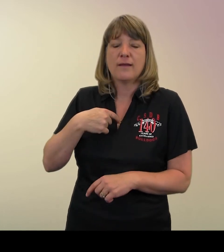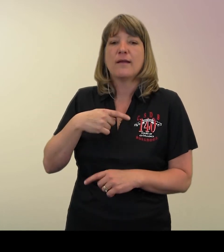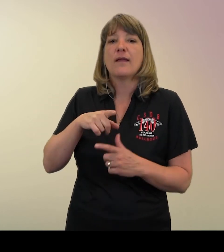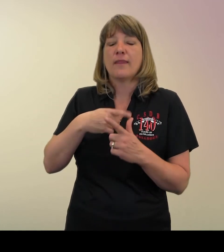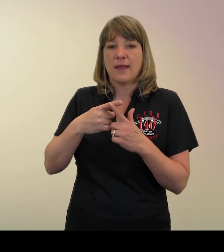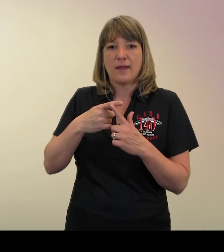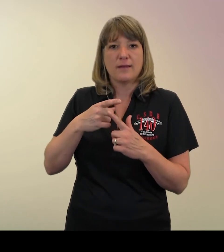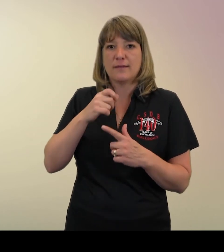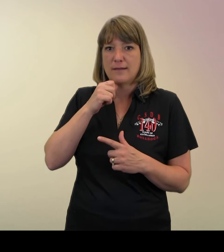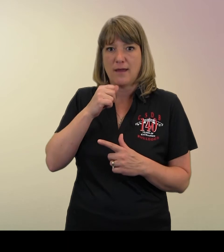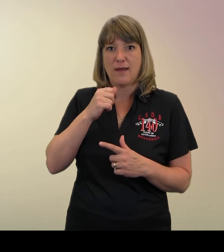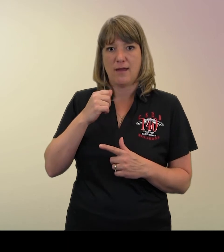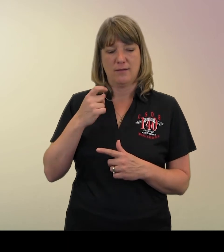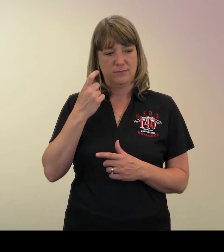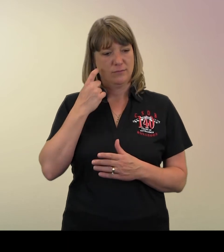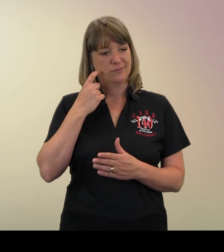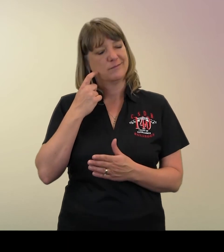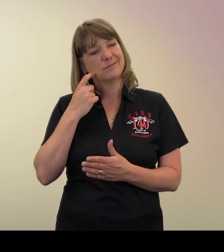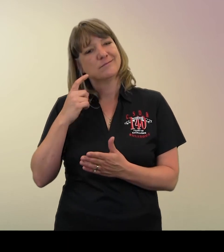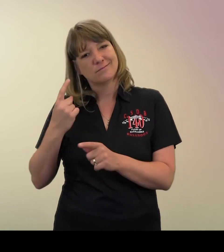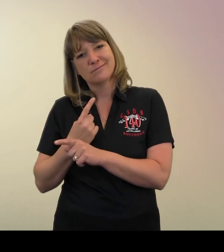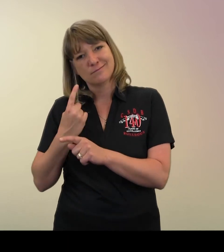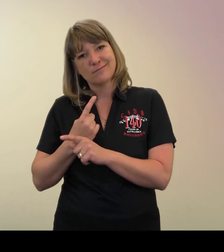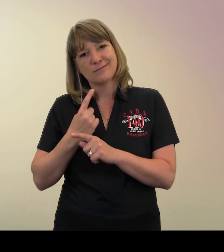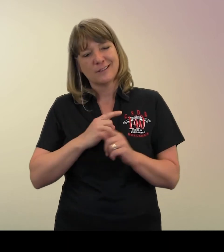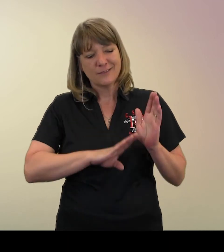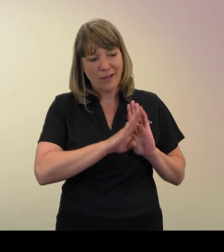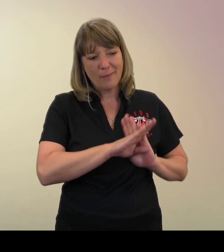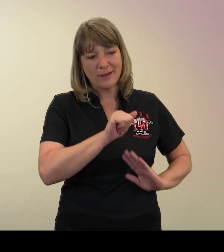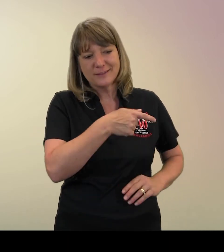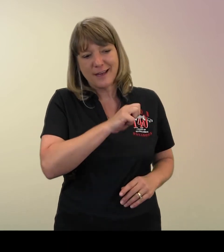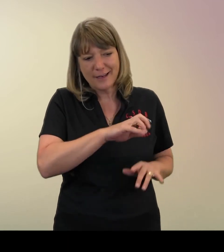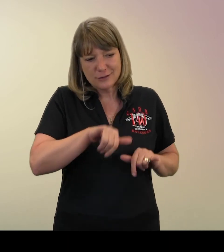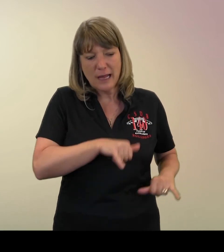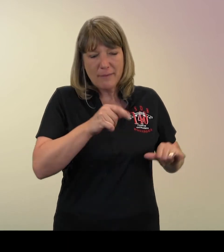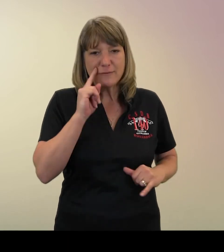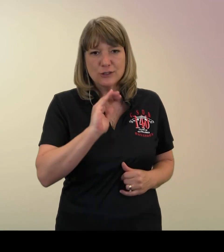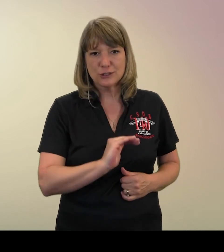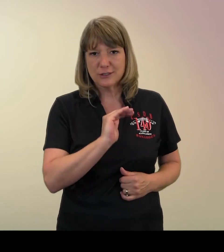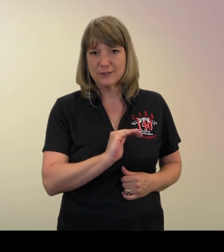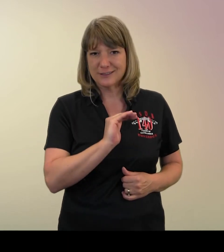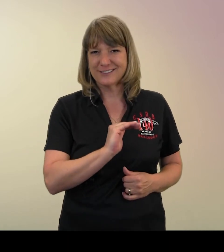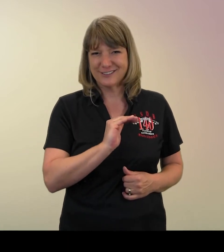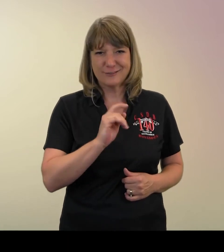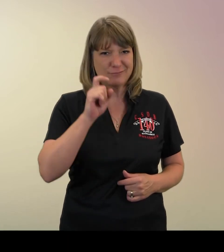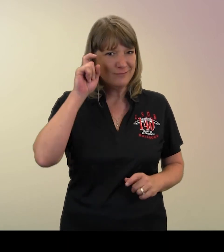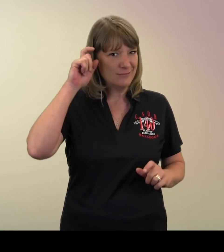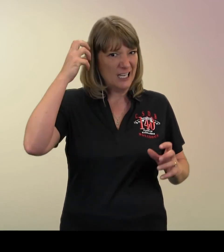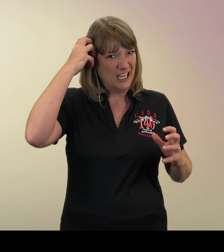or cochlear implants beyond what we see at the developmental age where it's common